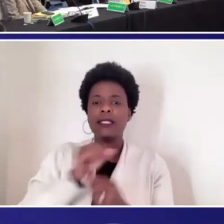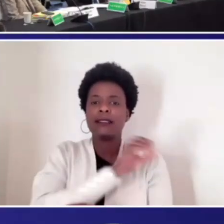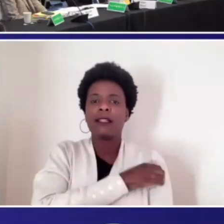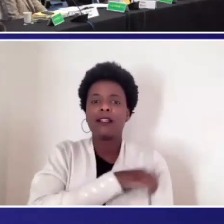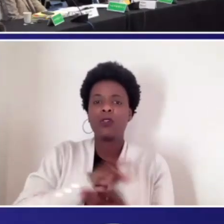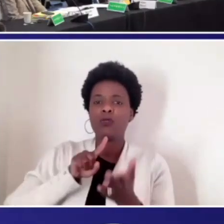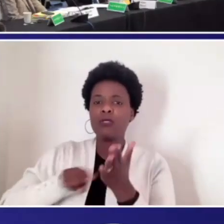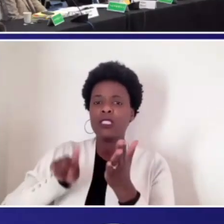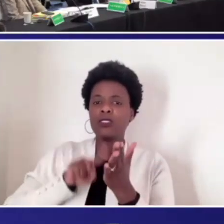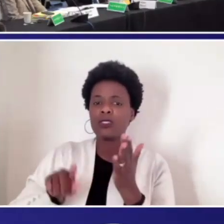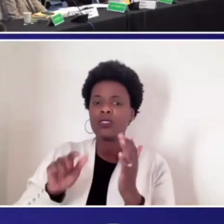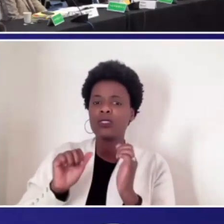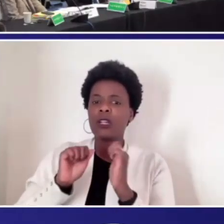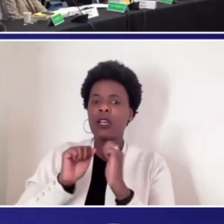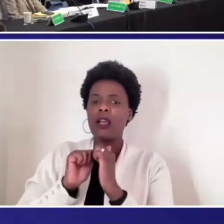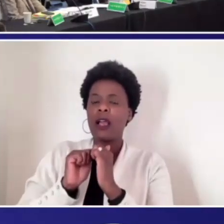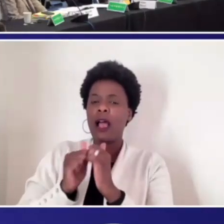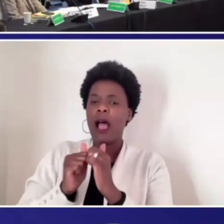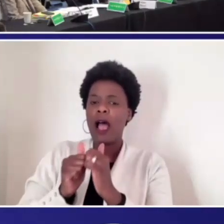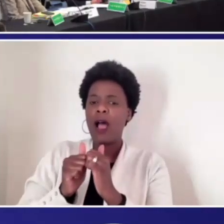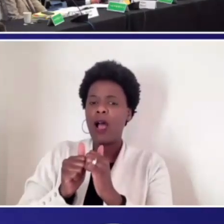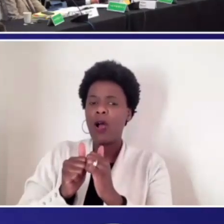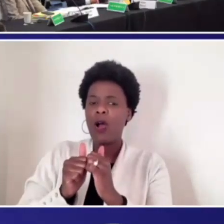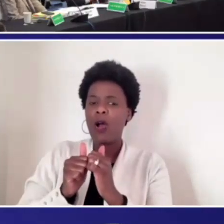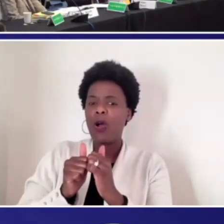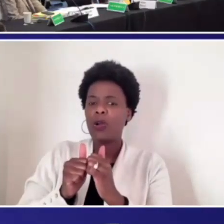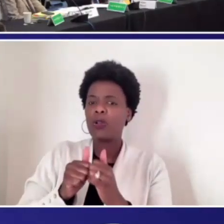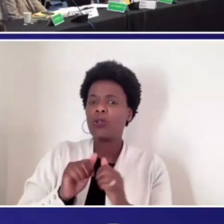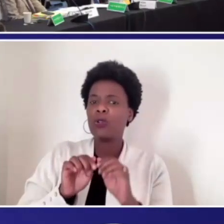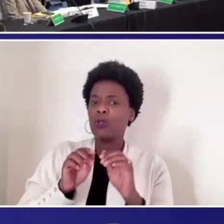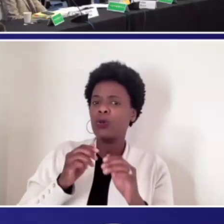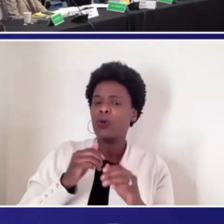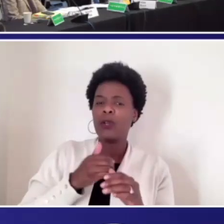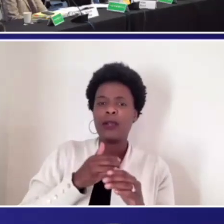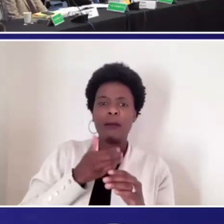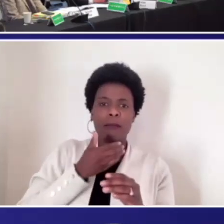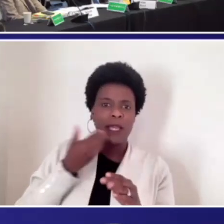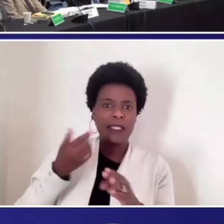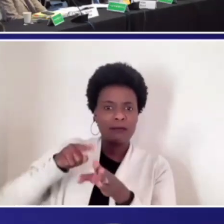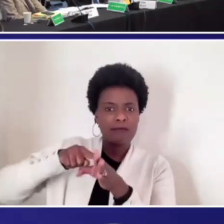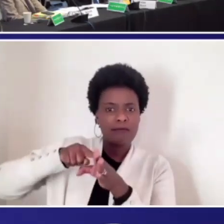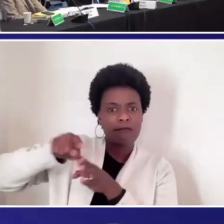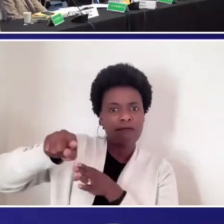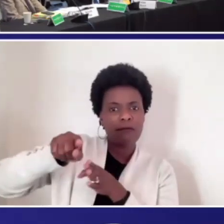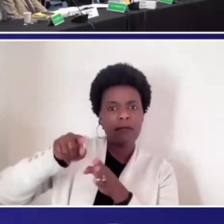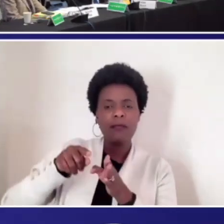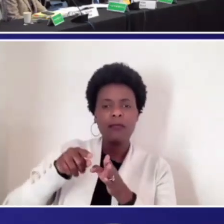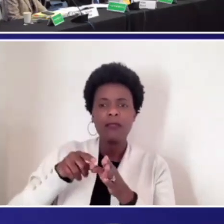clinical psychologize? And in that case, the school should know